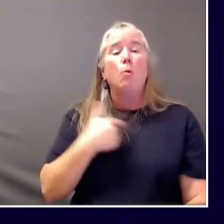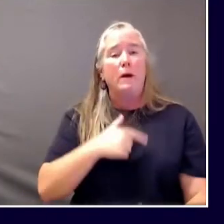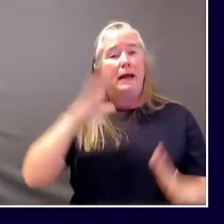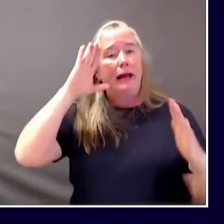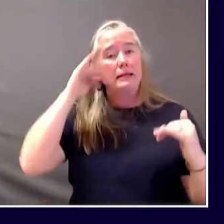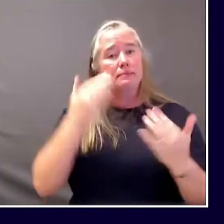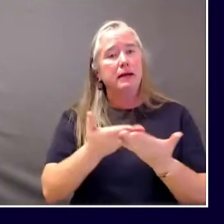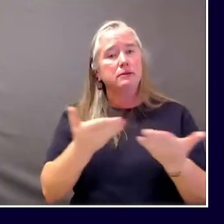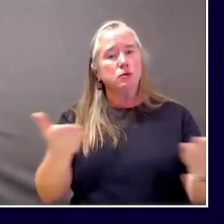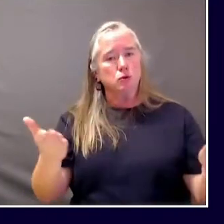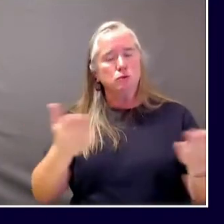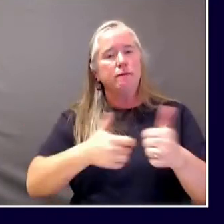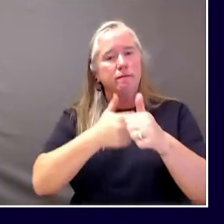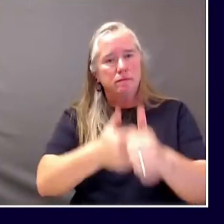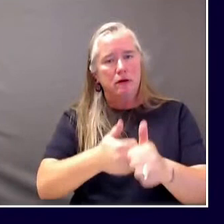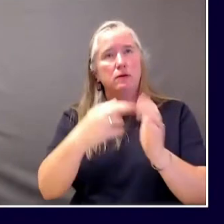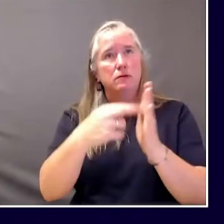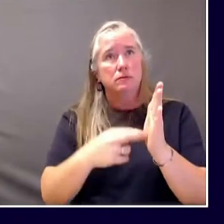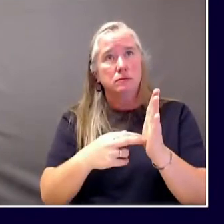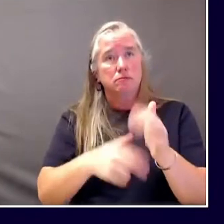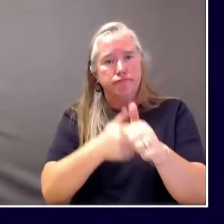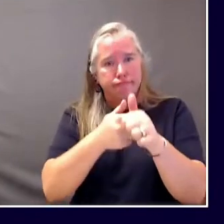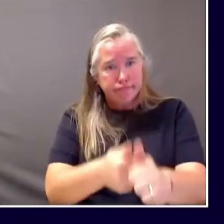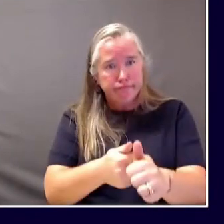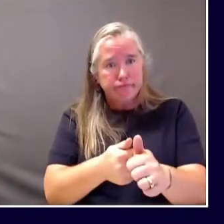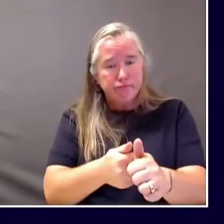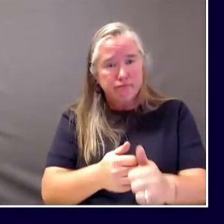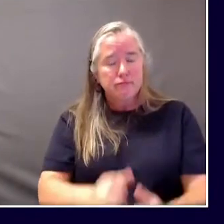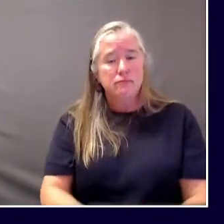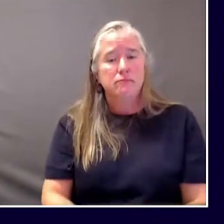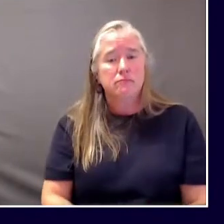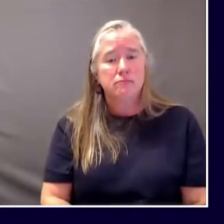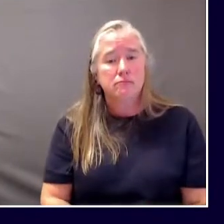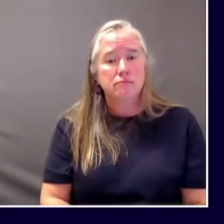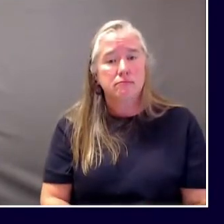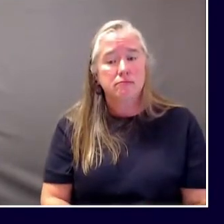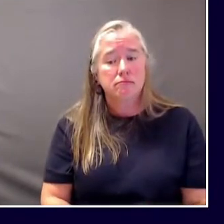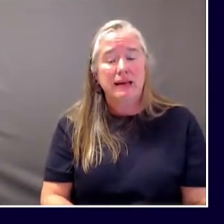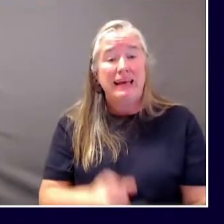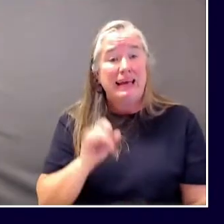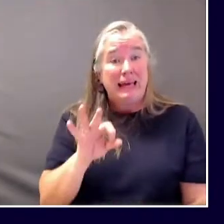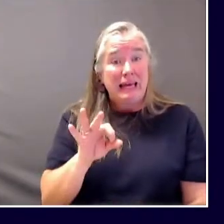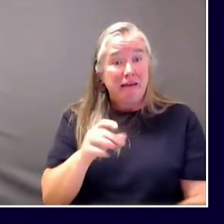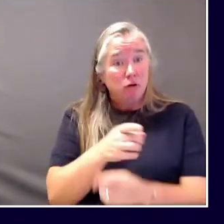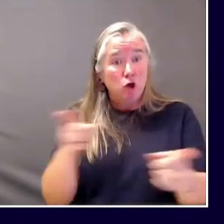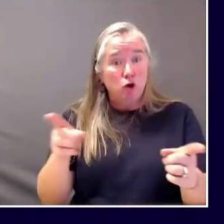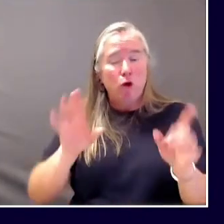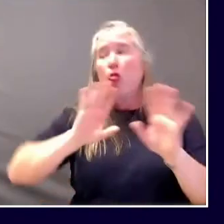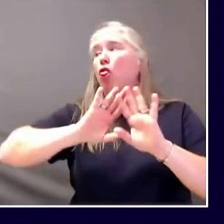hope for compliance